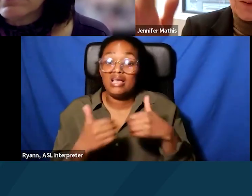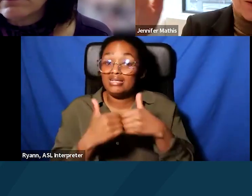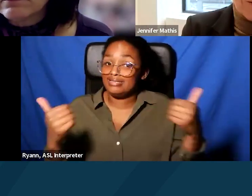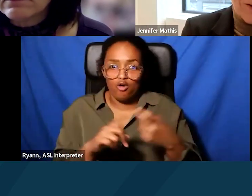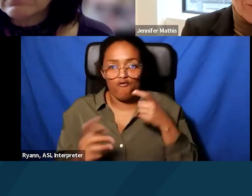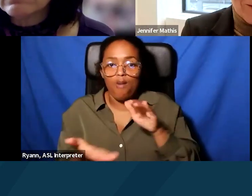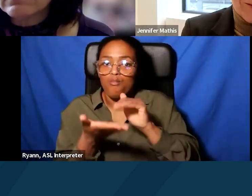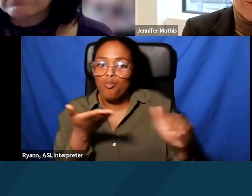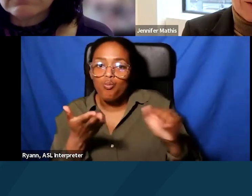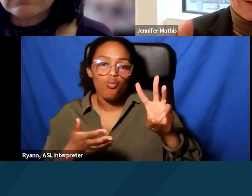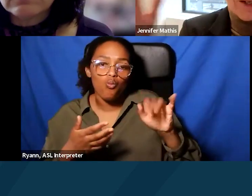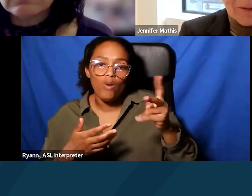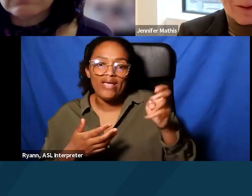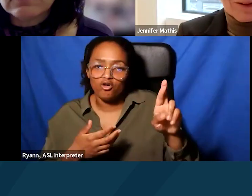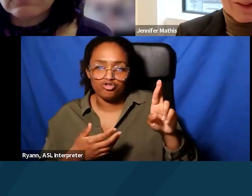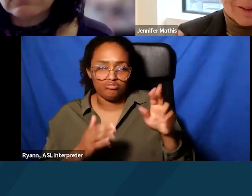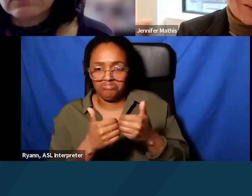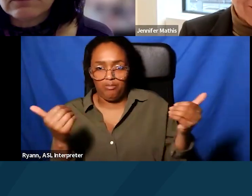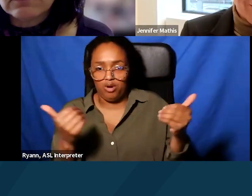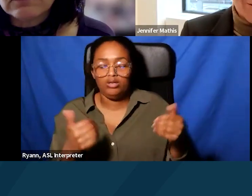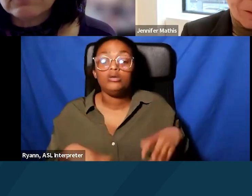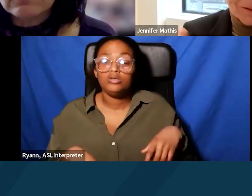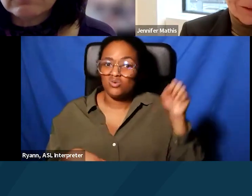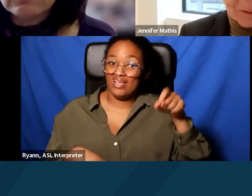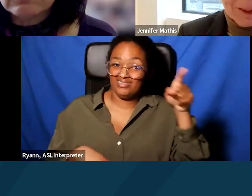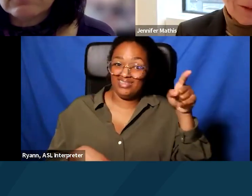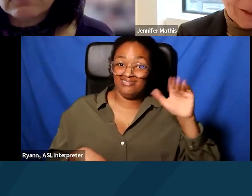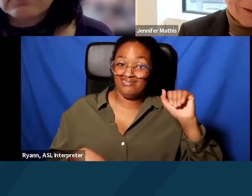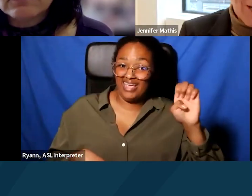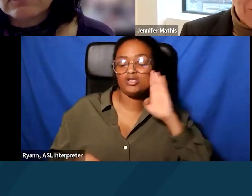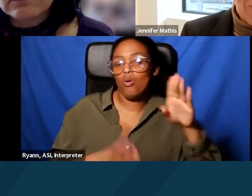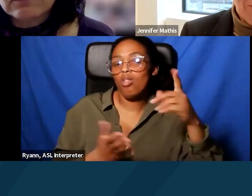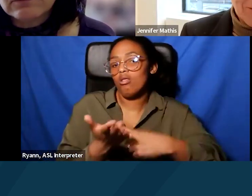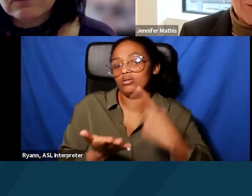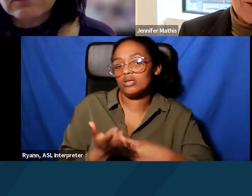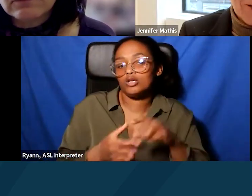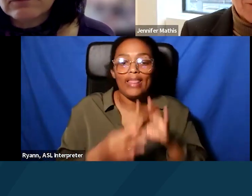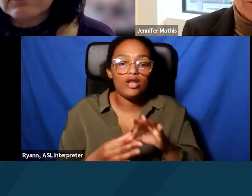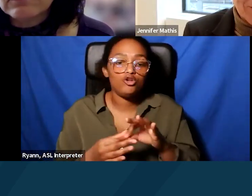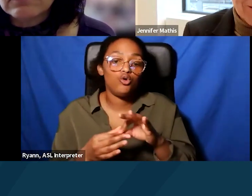So whatever arguments they make about waivers and states and limit and cap waivers, I mean,